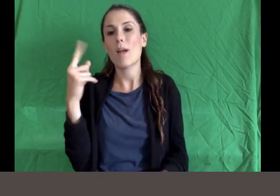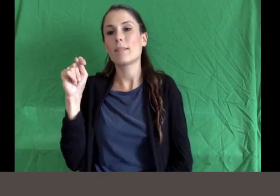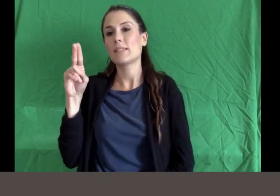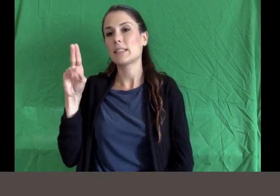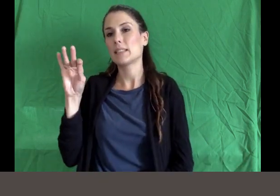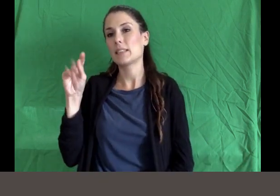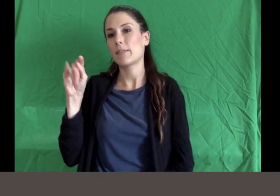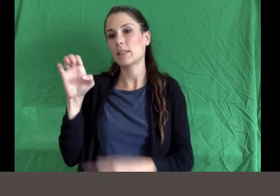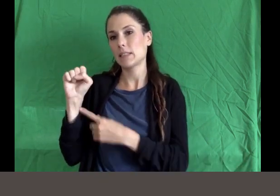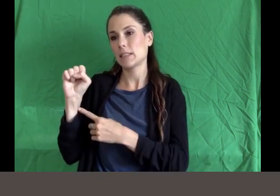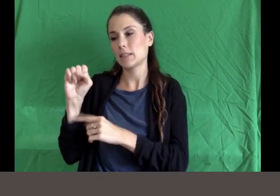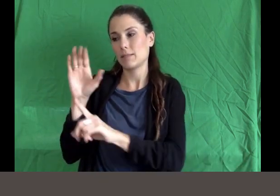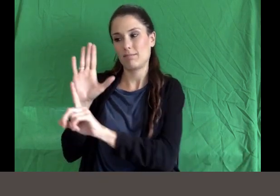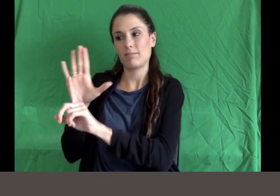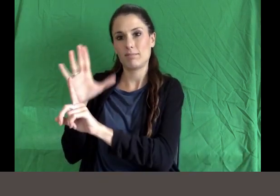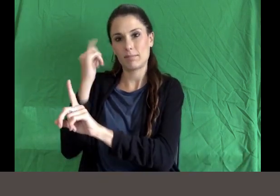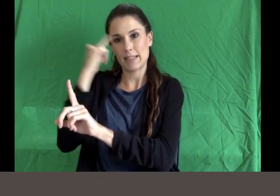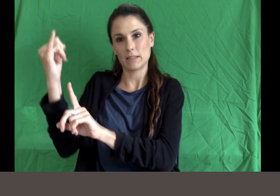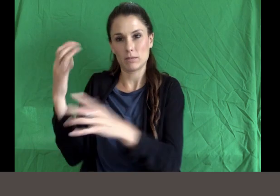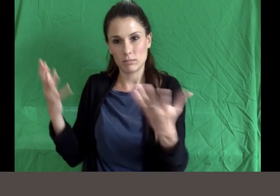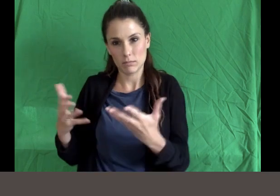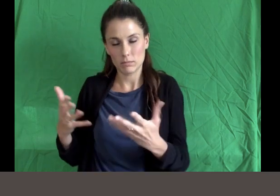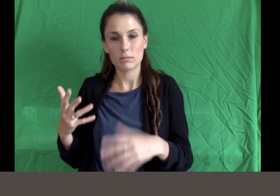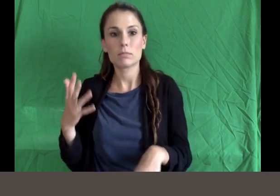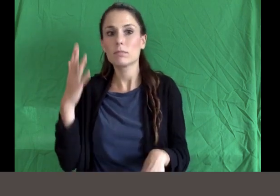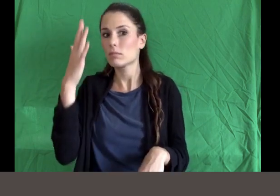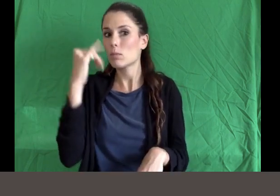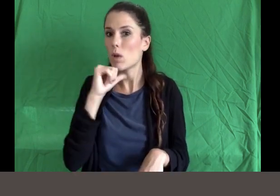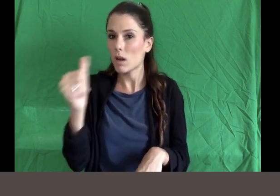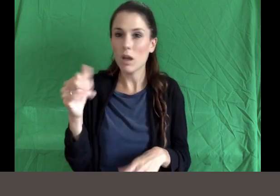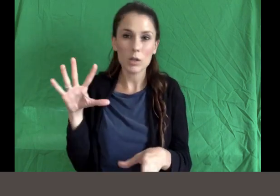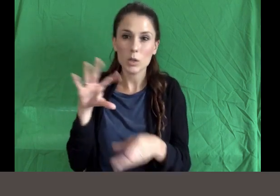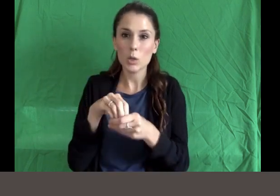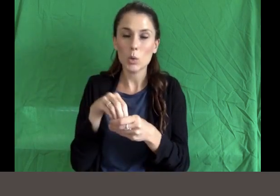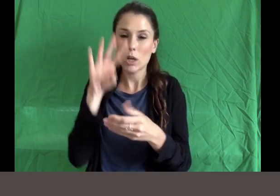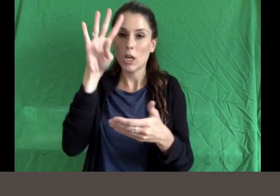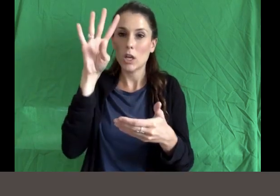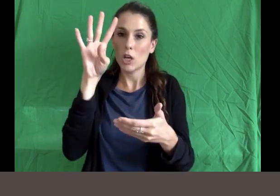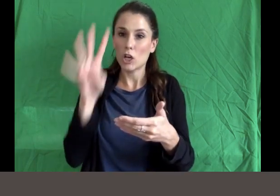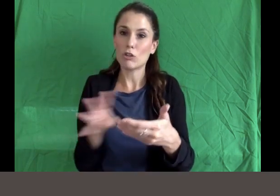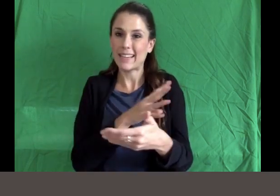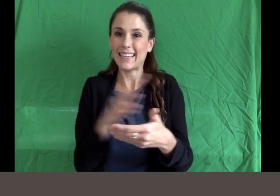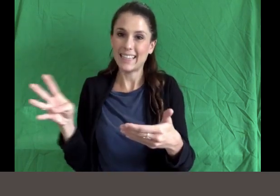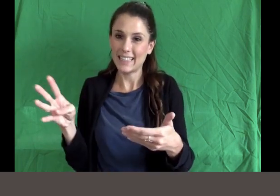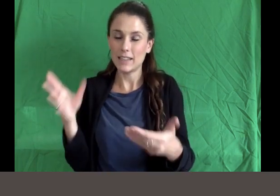to reason about a little bit easier for our audience to understand because we want them to